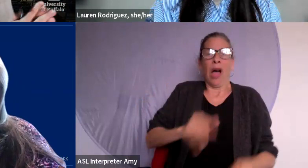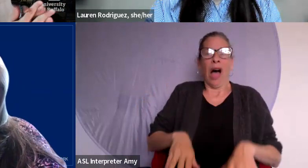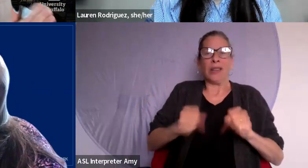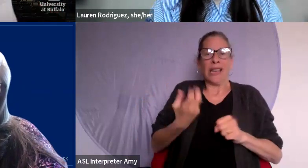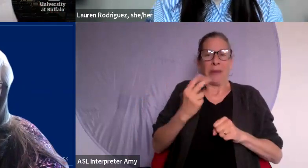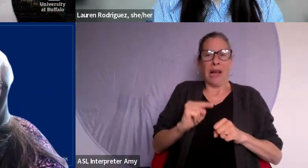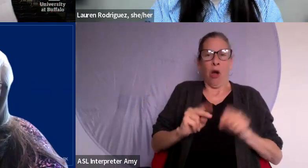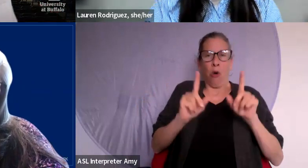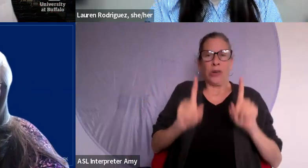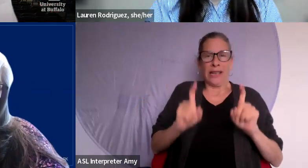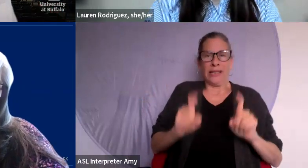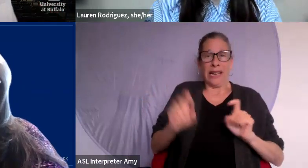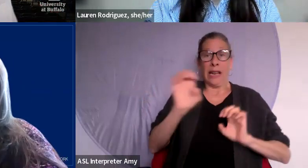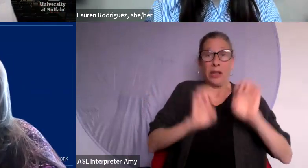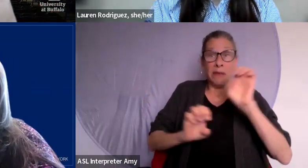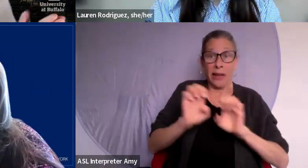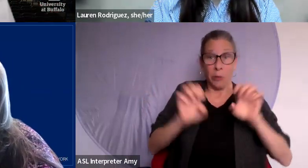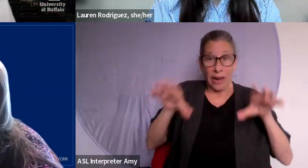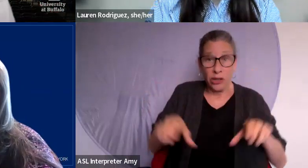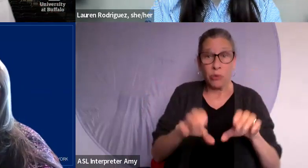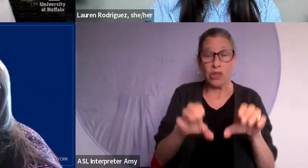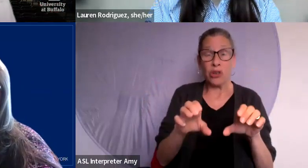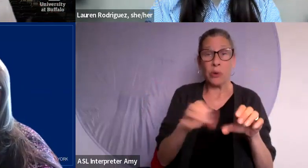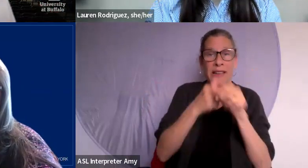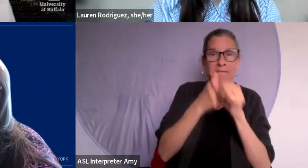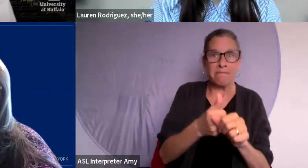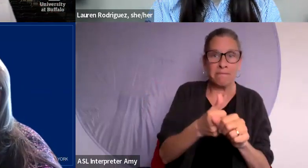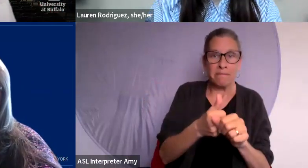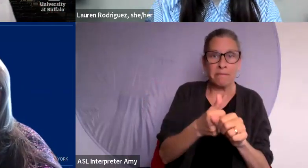the evaluation that we're doing is based on the SUNY web